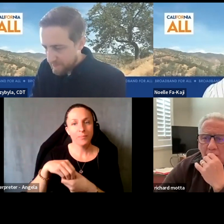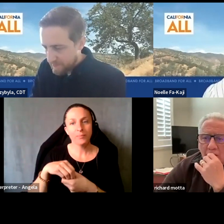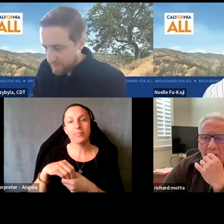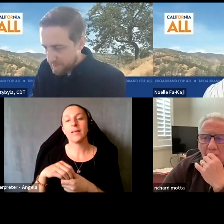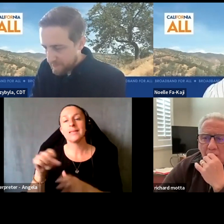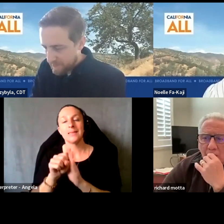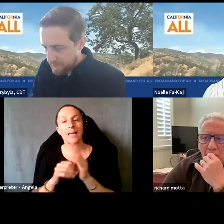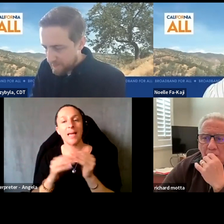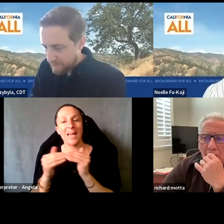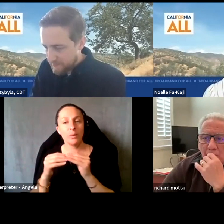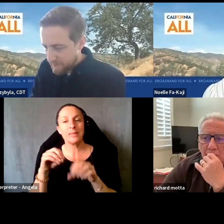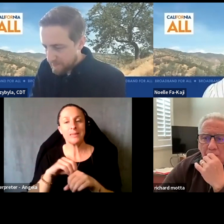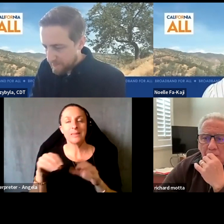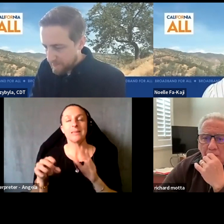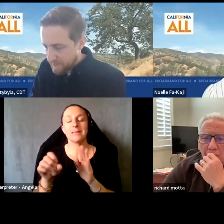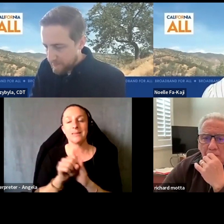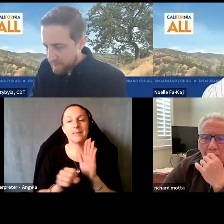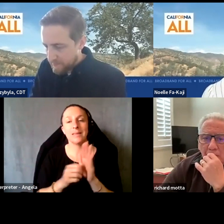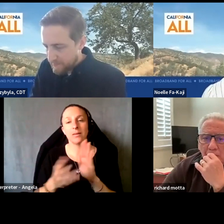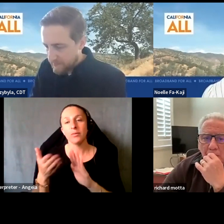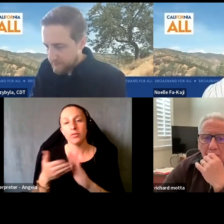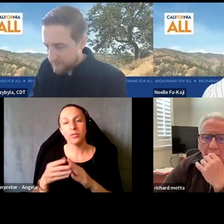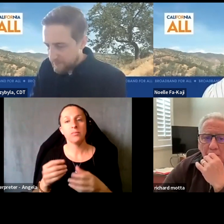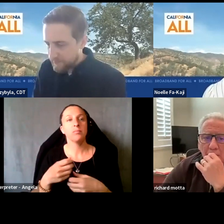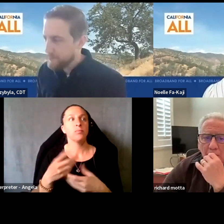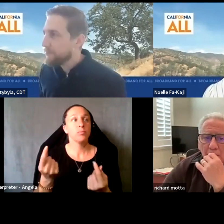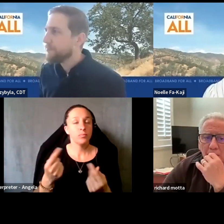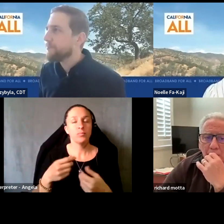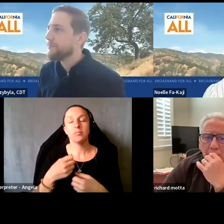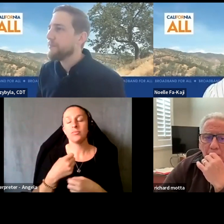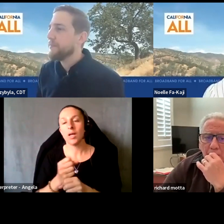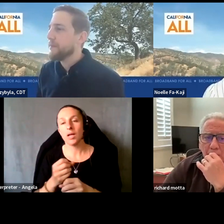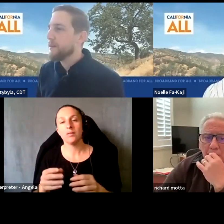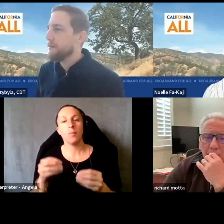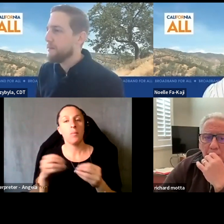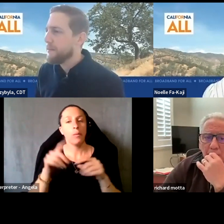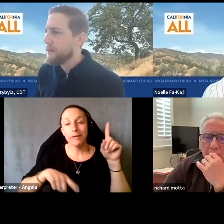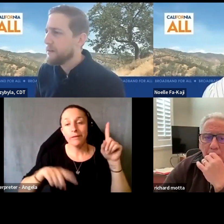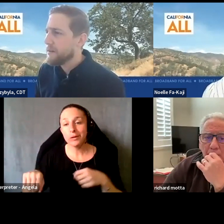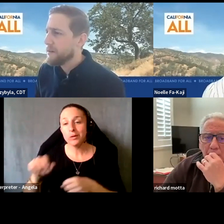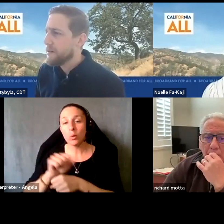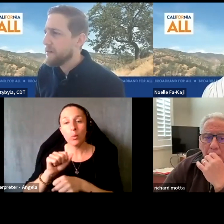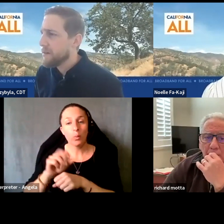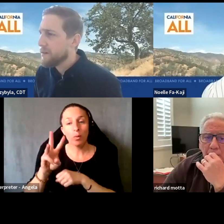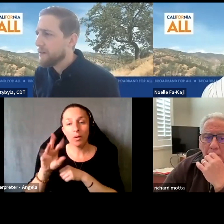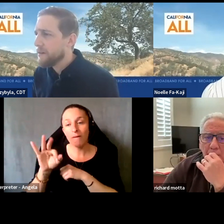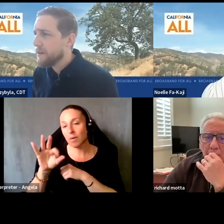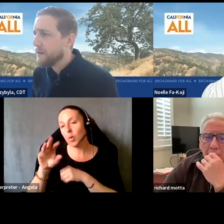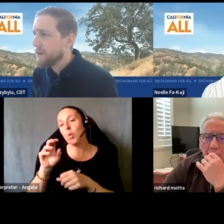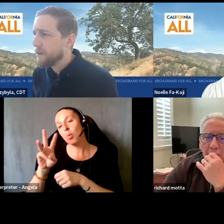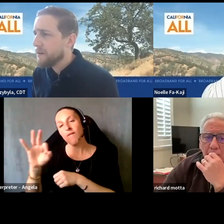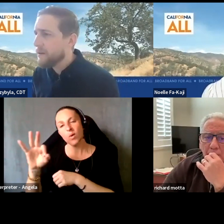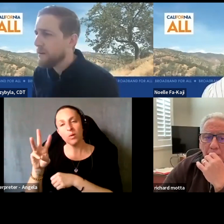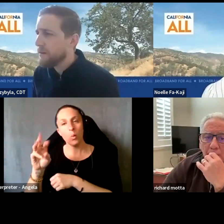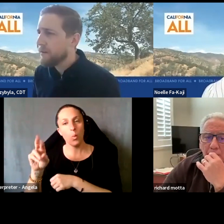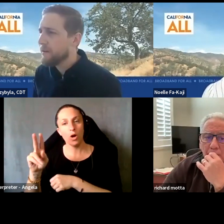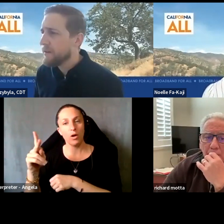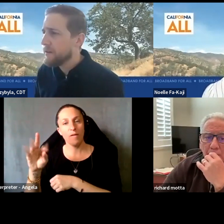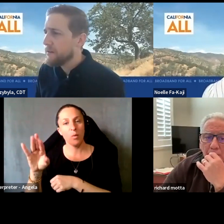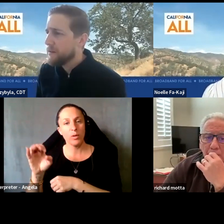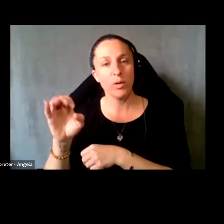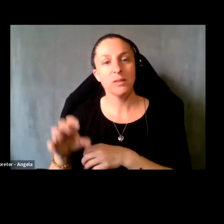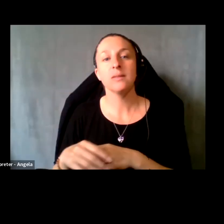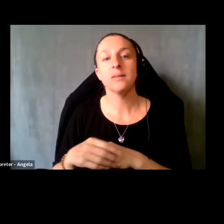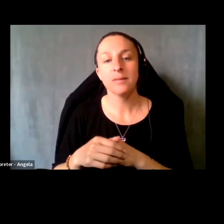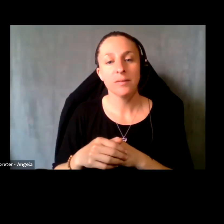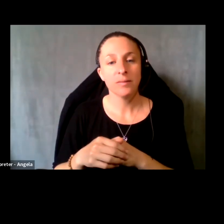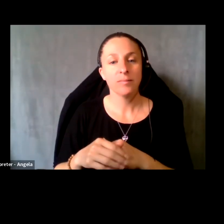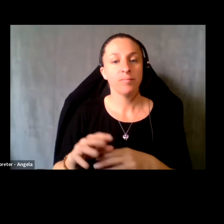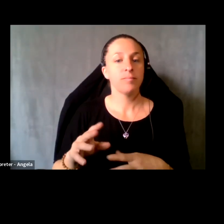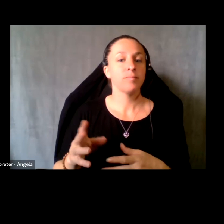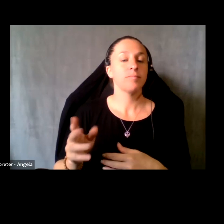And that entails creating a more diverse workforce, embedding equitable opportunities for procurement